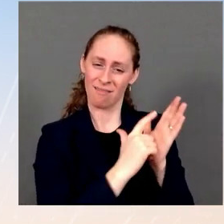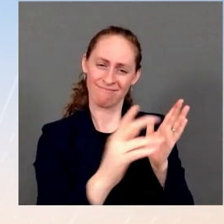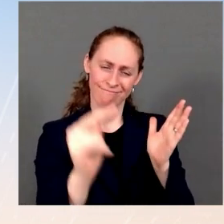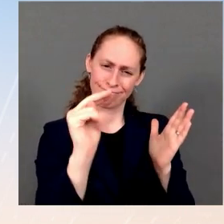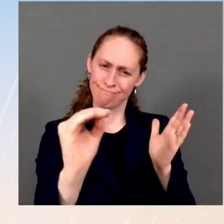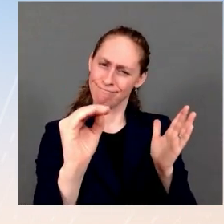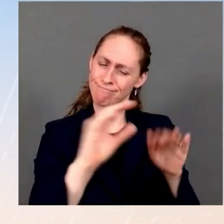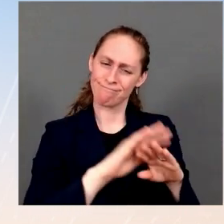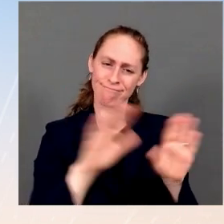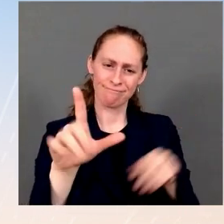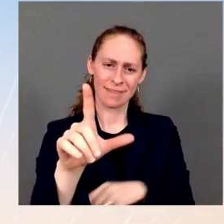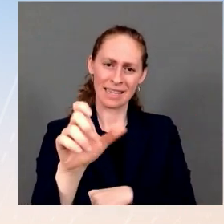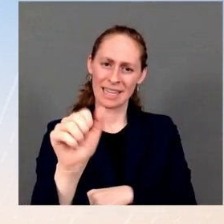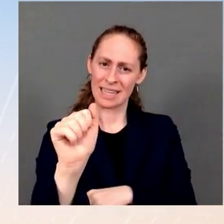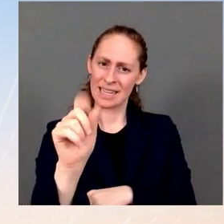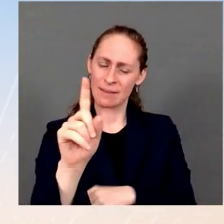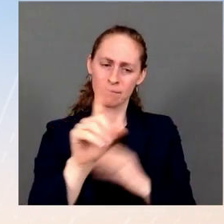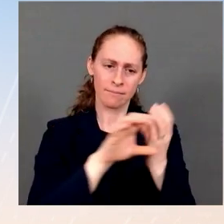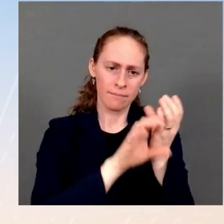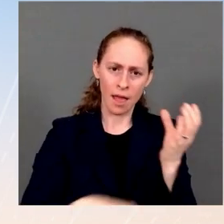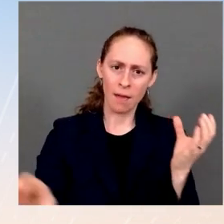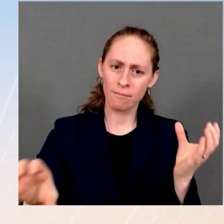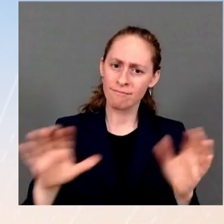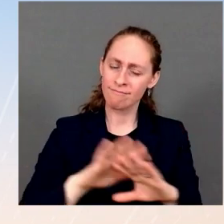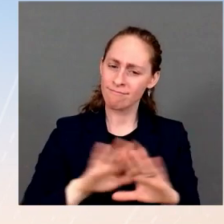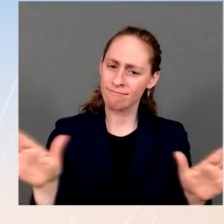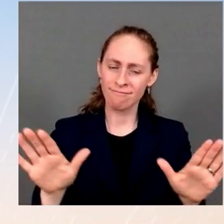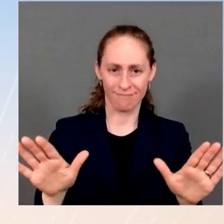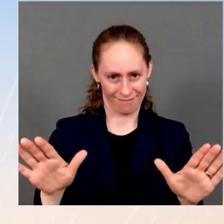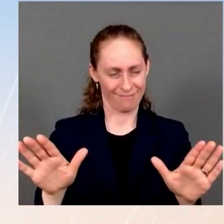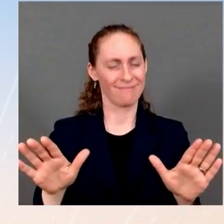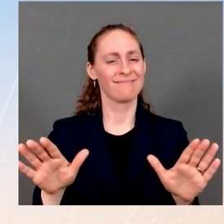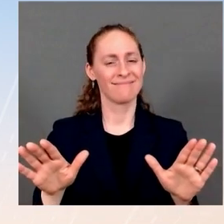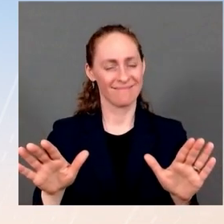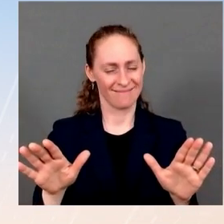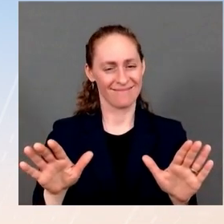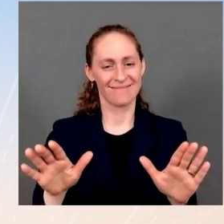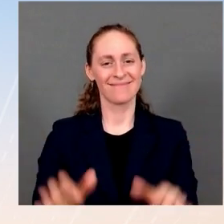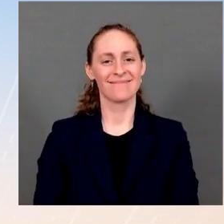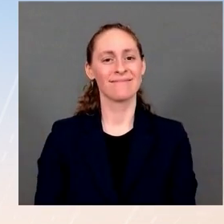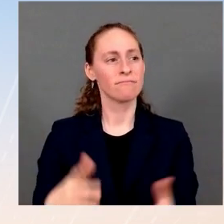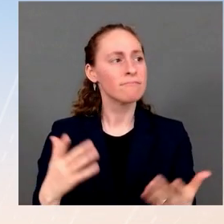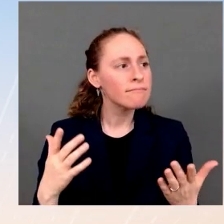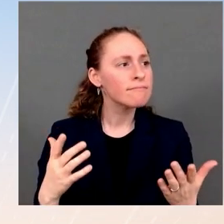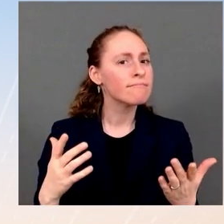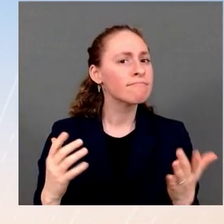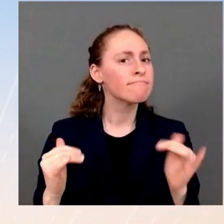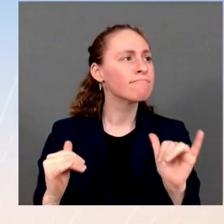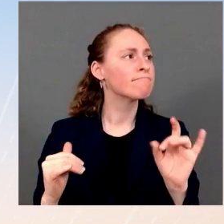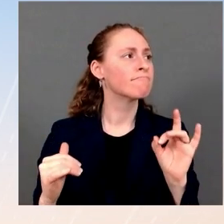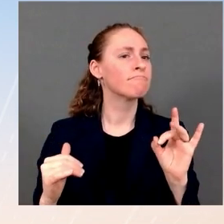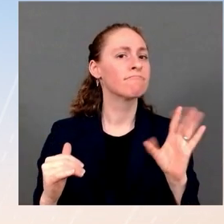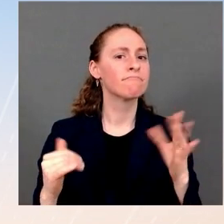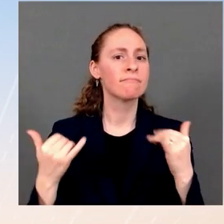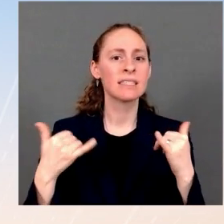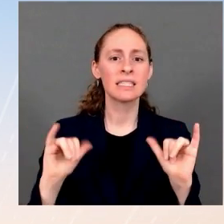And the truth is: They persisted the longest in low-income communities, whether rural or urban, and in communities of color.